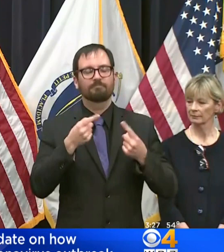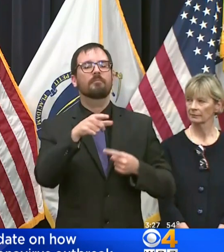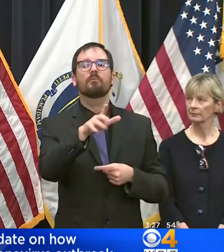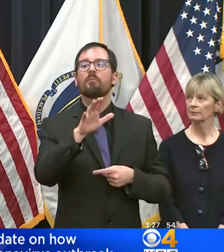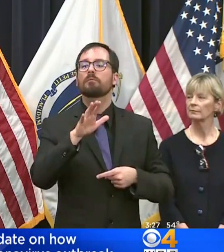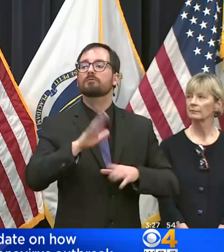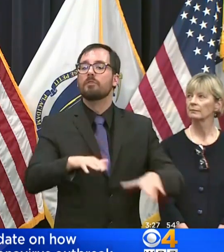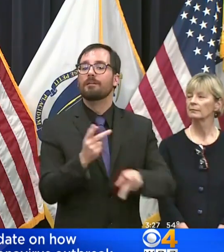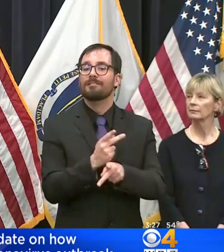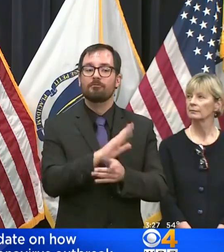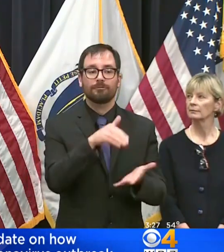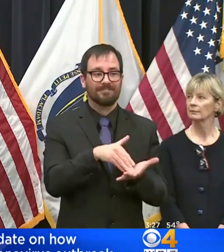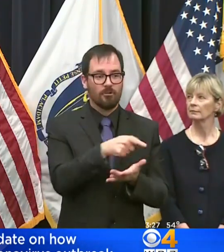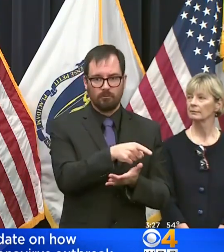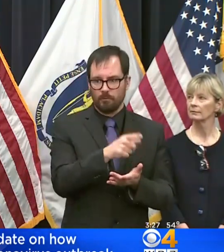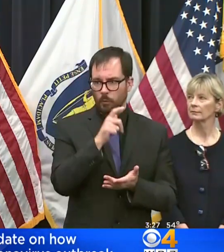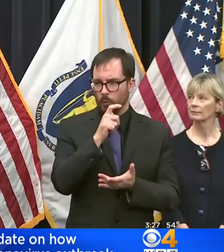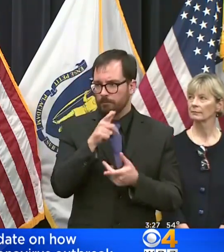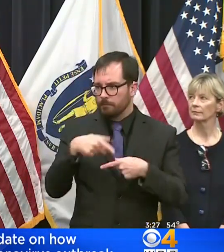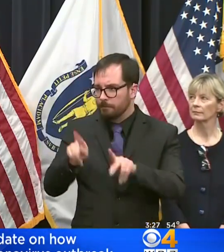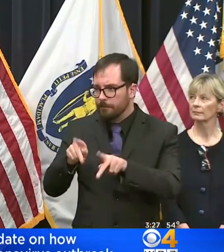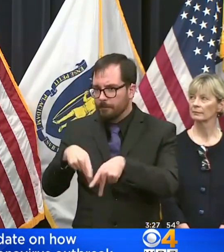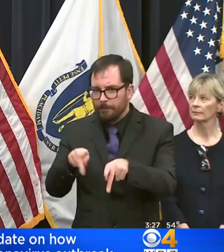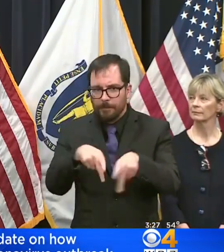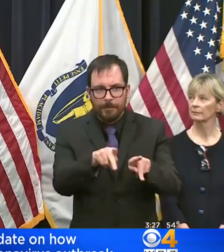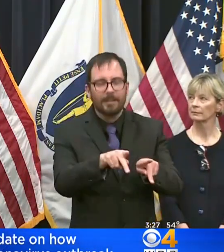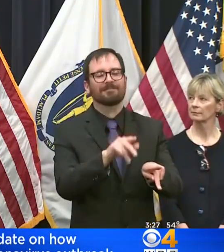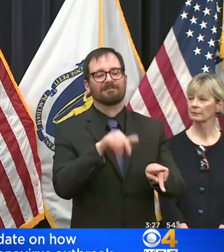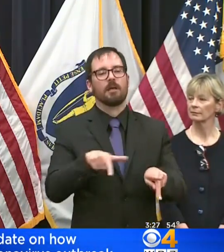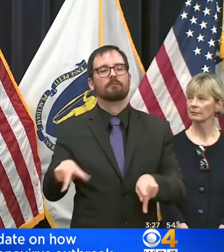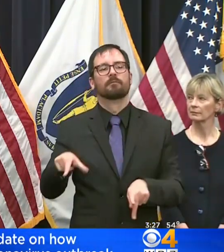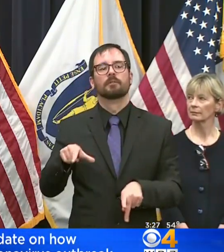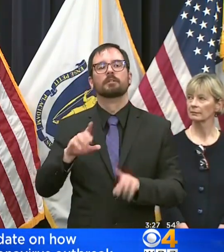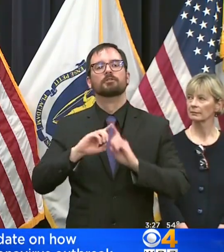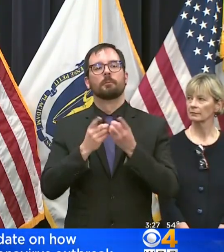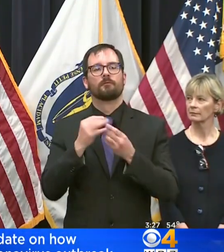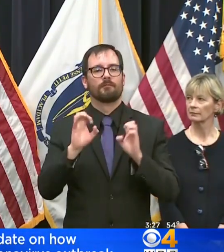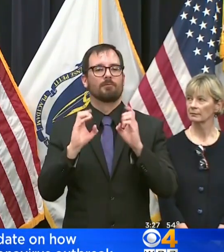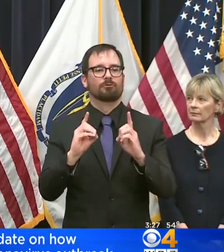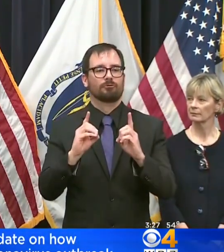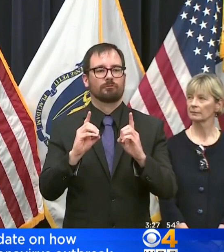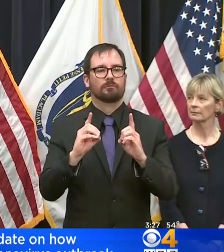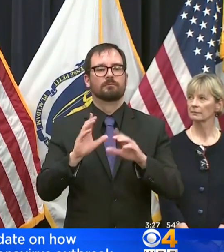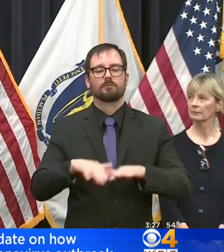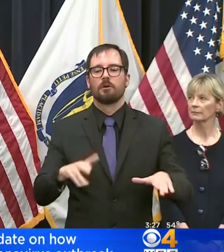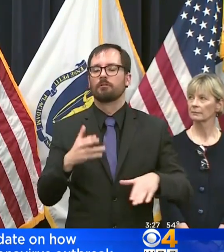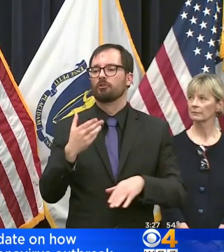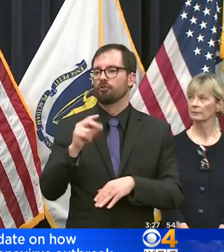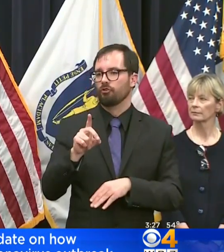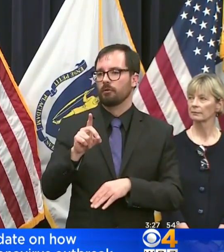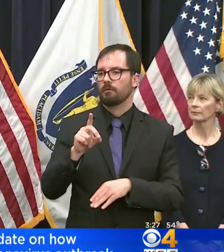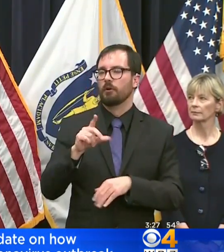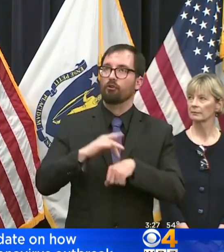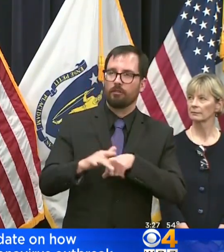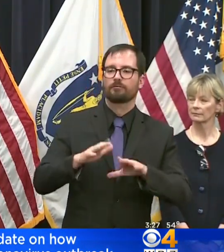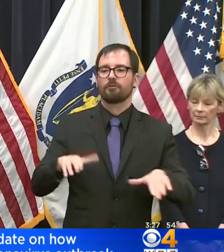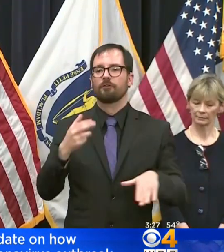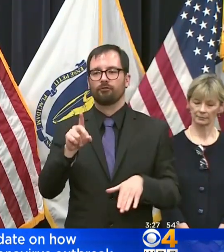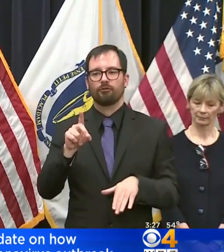INTENSE CONVERSATION WITH THE CHILD CARE PROVIDER COMMUNITY GENERALLY TO BOTH SCOPE OUT WHICH SITES WERE MOST IMPORTANT